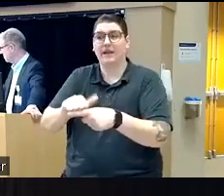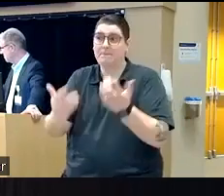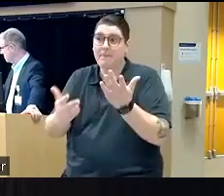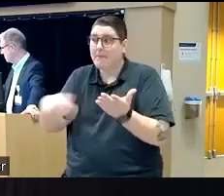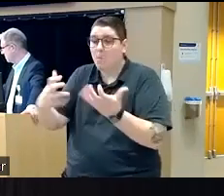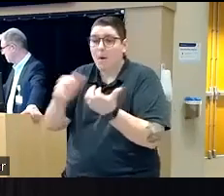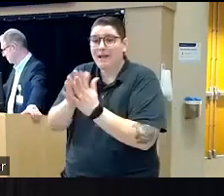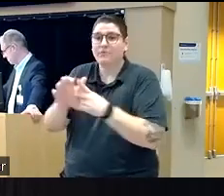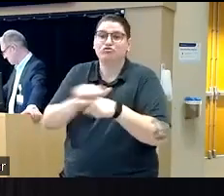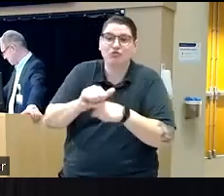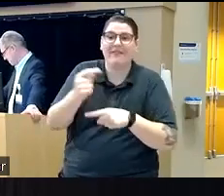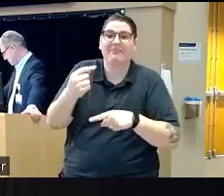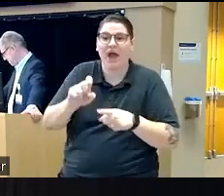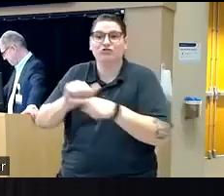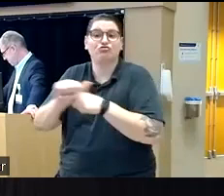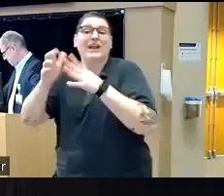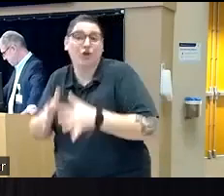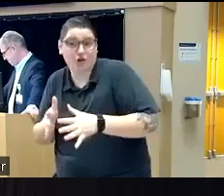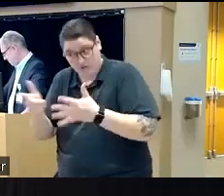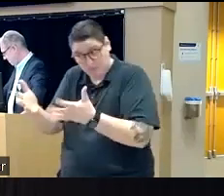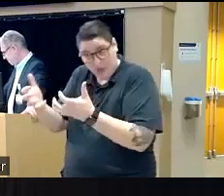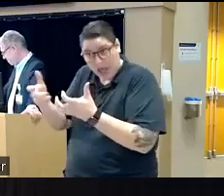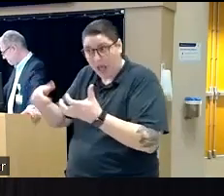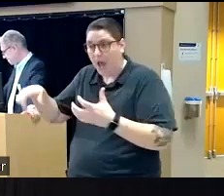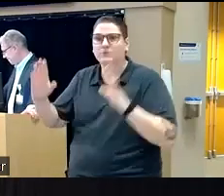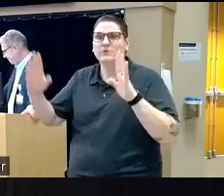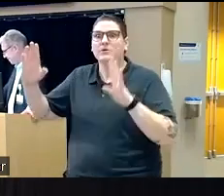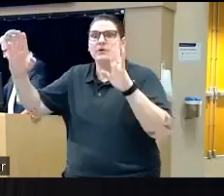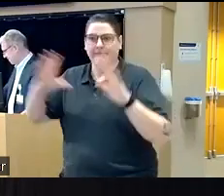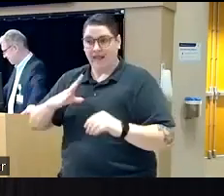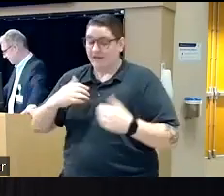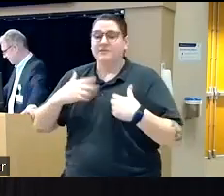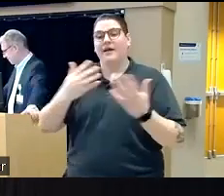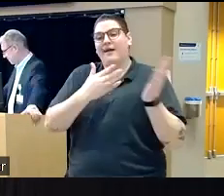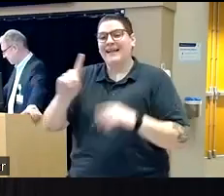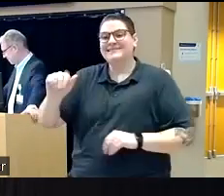it's based off of choice and I think it's really important to combine leadership and our clinicians